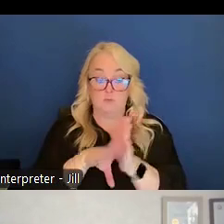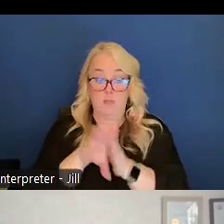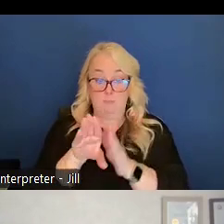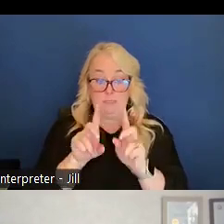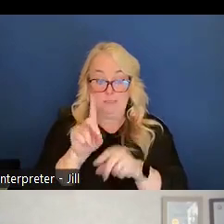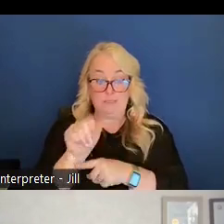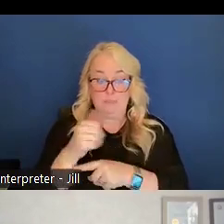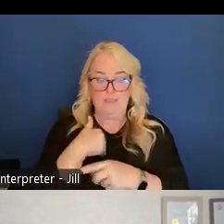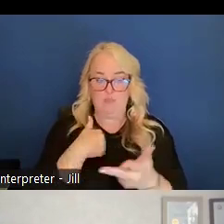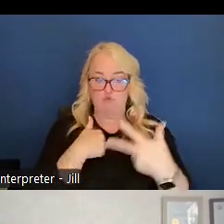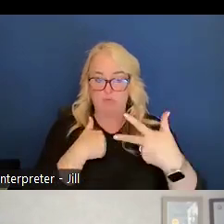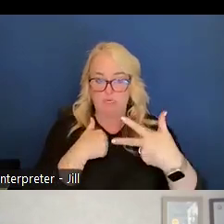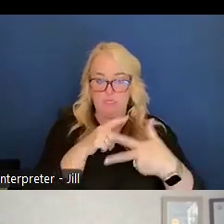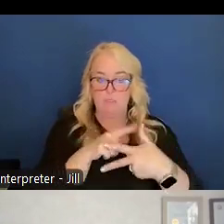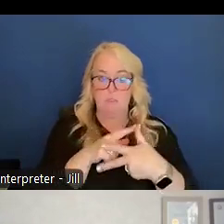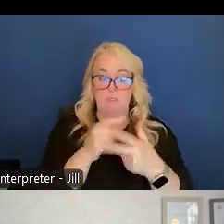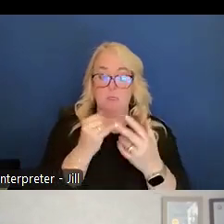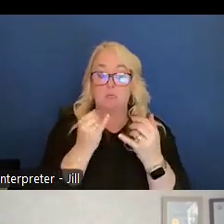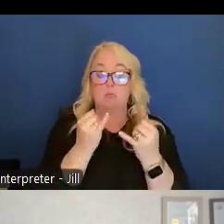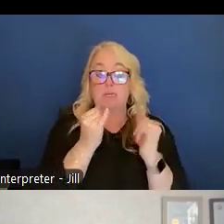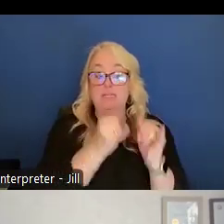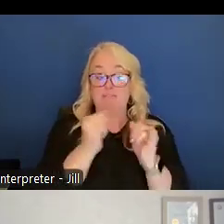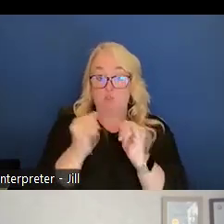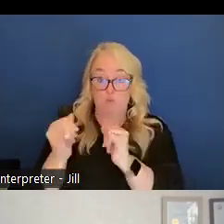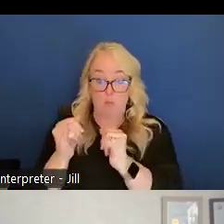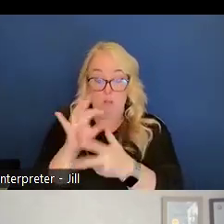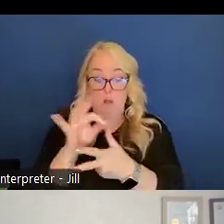waivers. One is called the Individual Options waiver, or